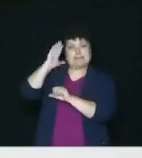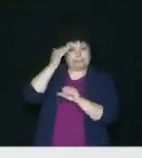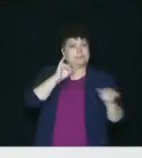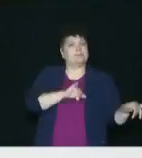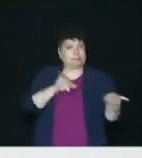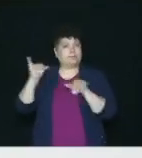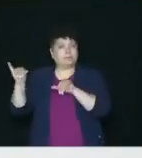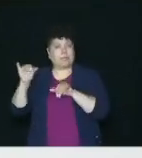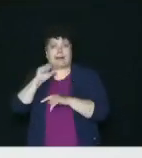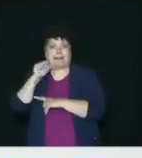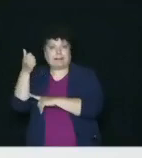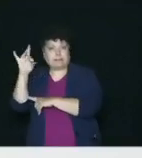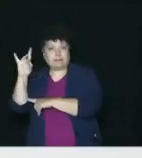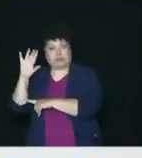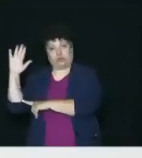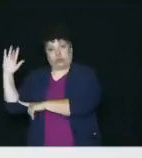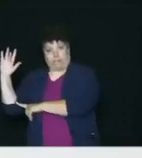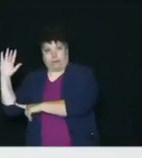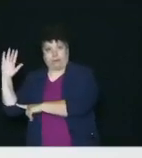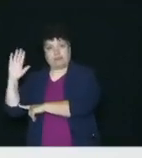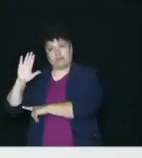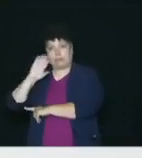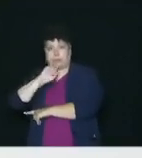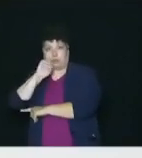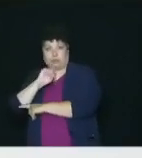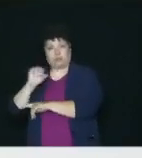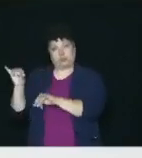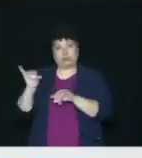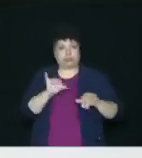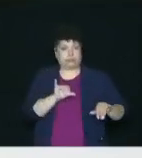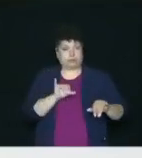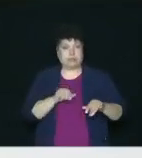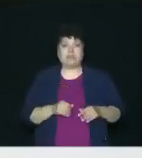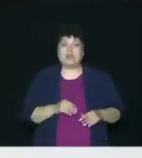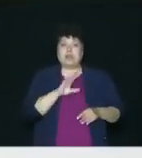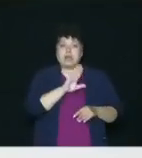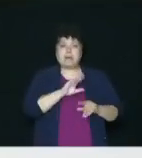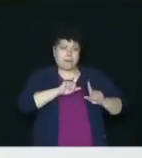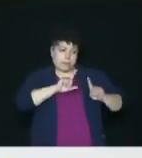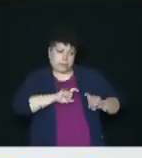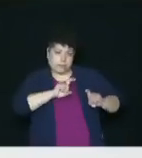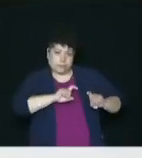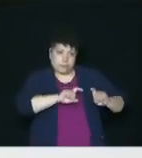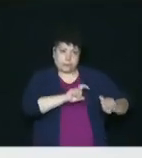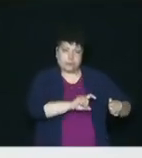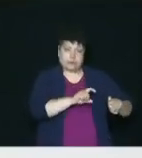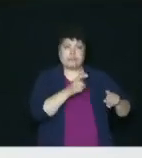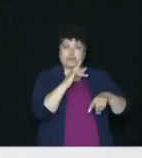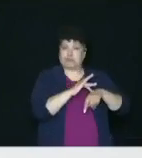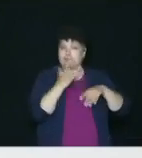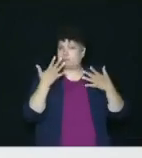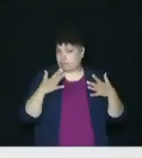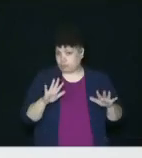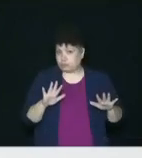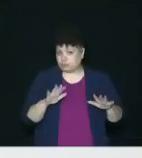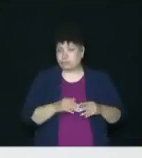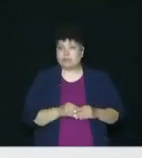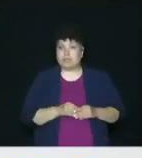CHILDREN IT WAS SIMILAR TO THOSE